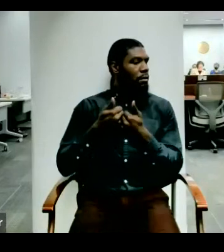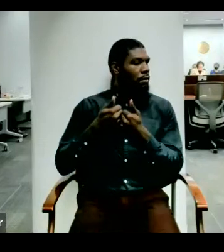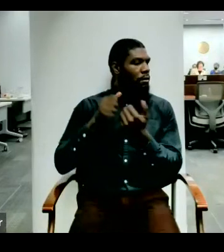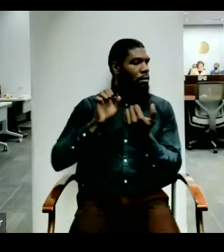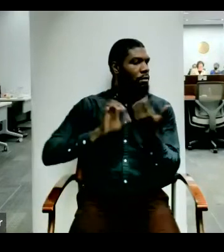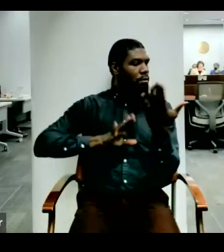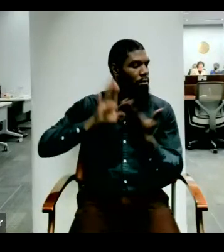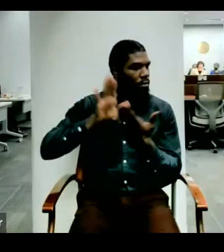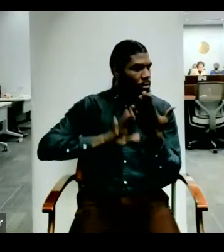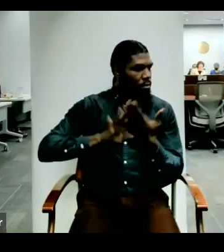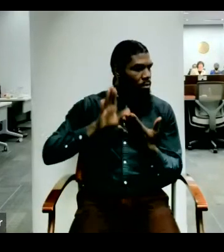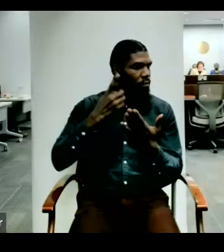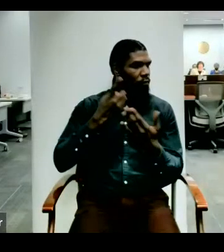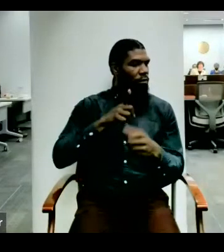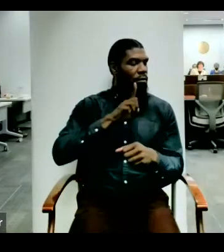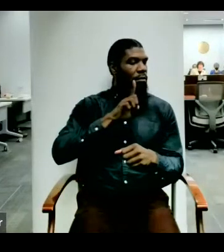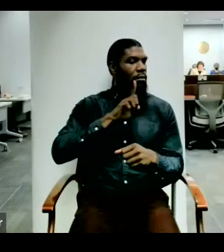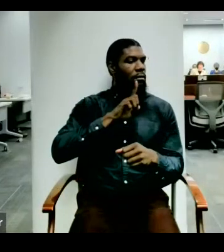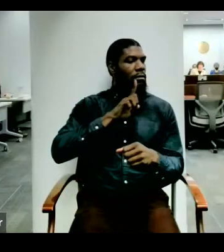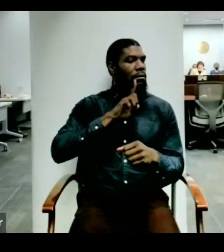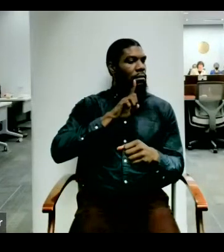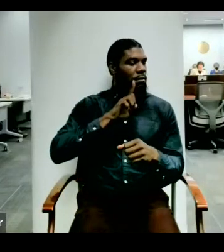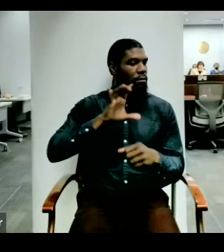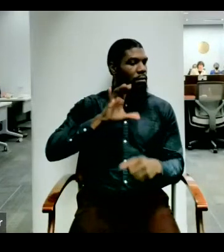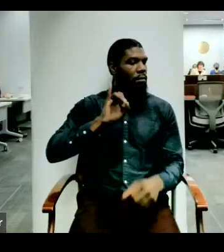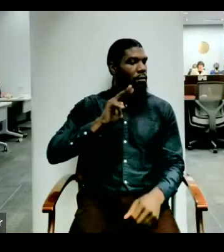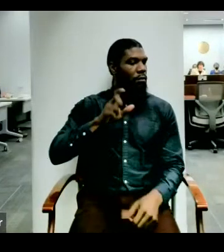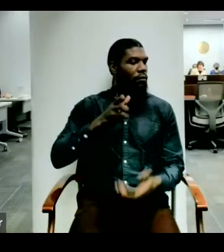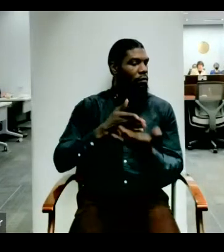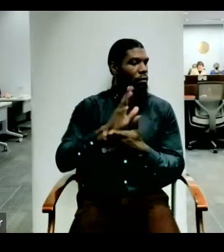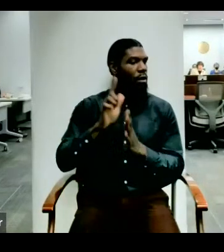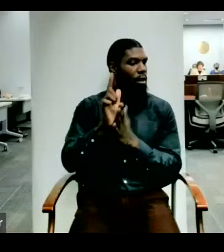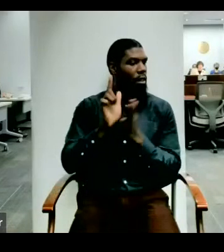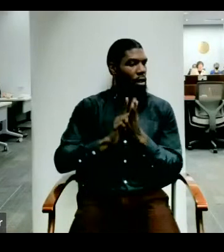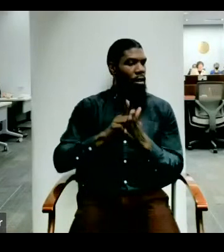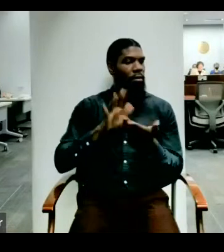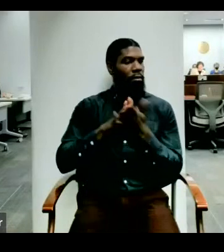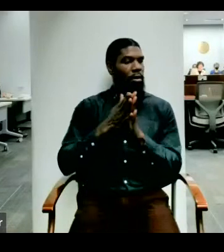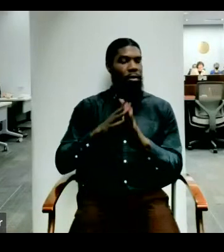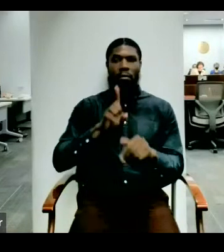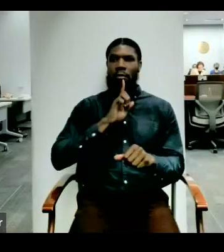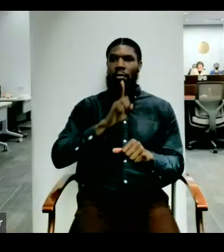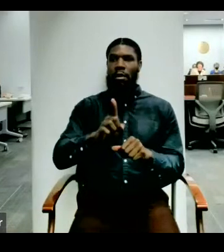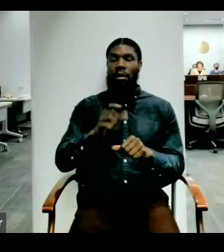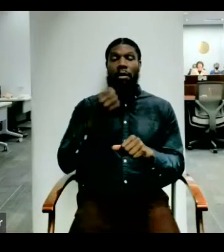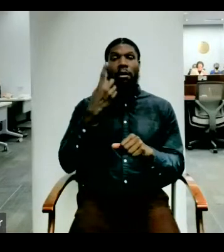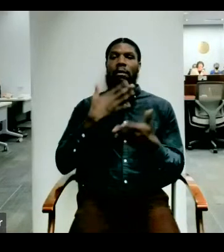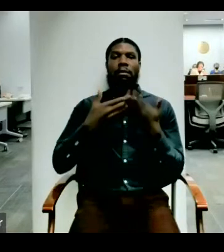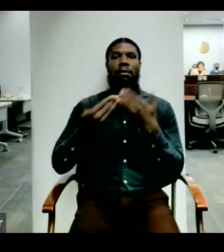face in making the promise of the Civil Rights laws a reality. Whether it's the pandemic, the